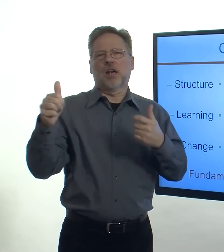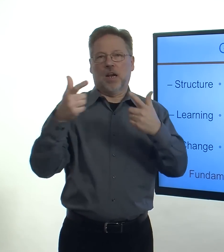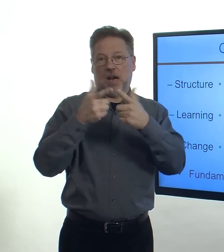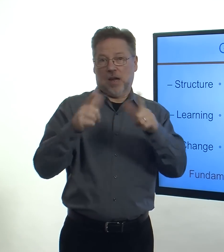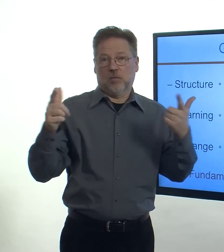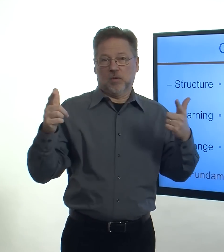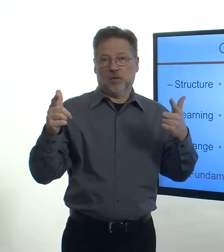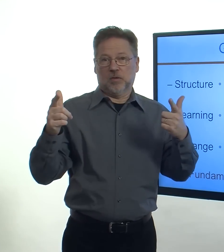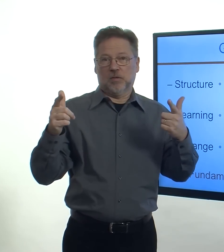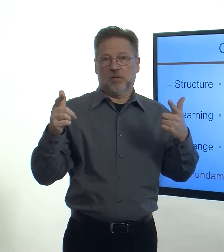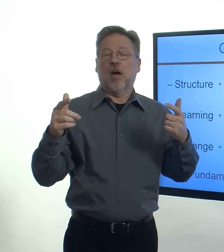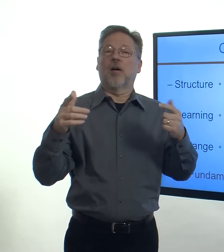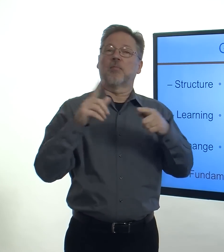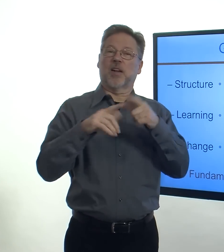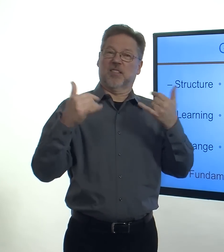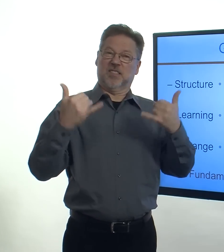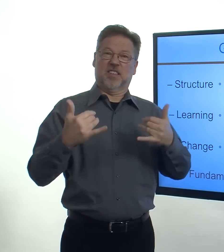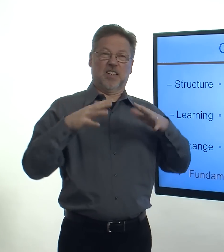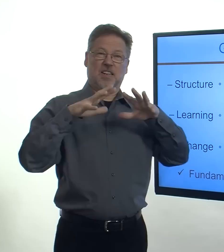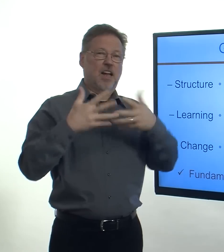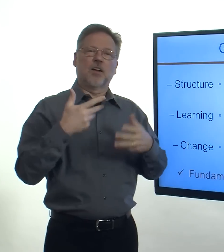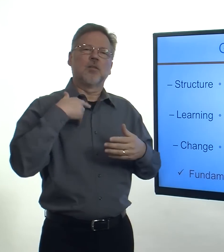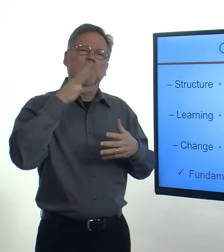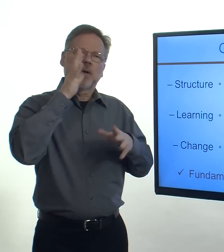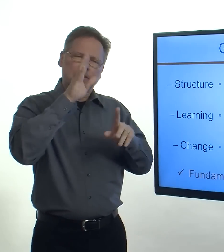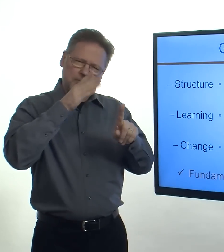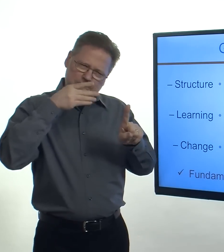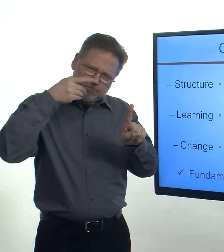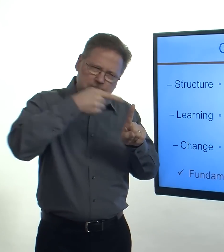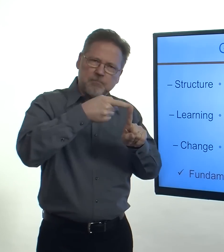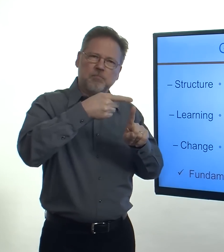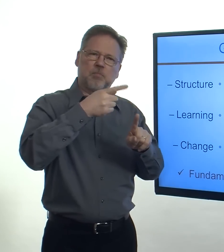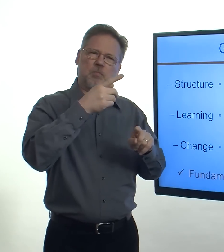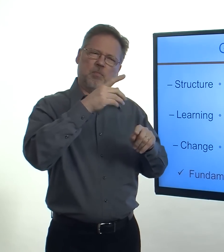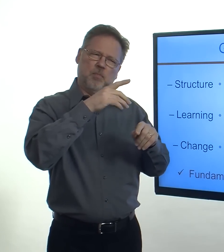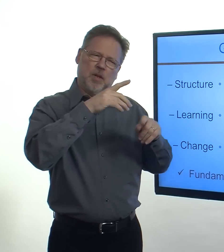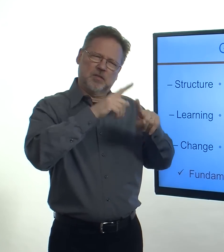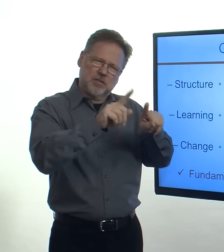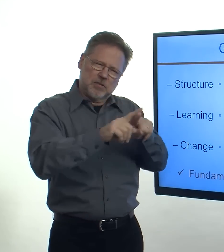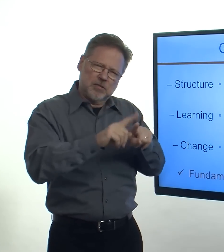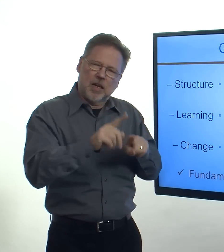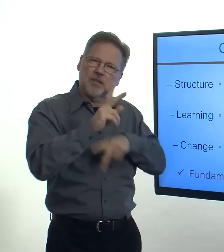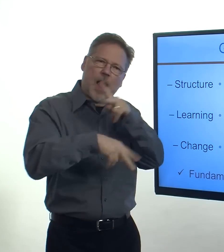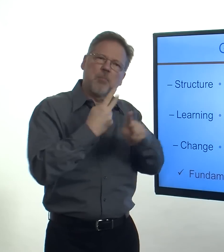other languages. But, in this class we’ll also look closely at types of words when we